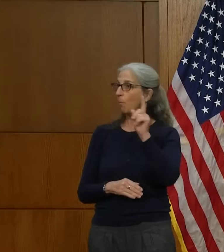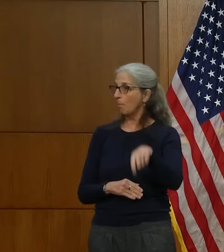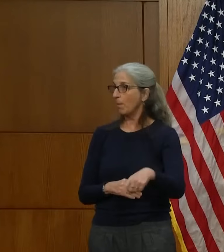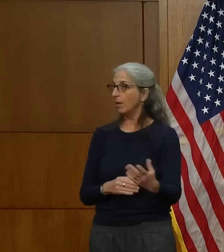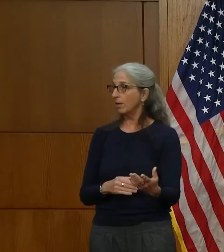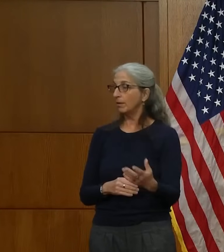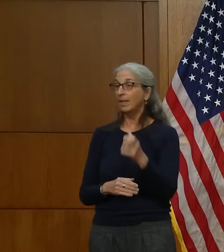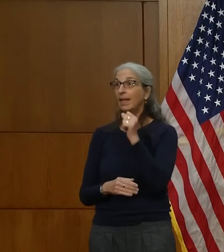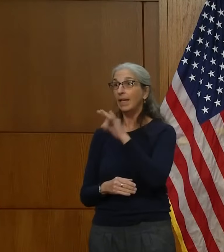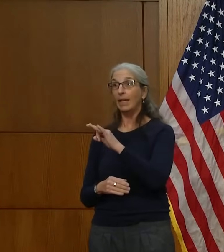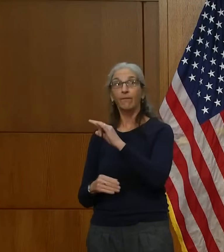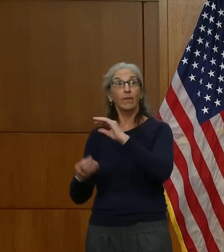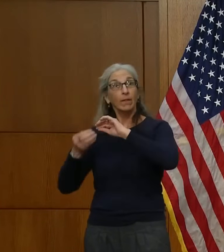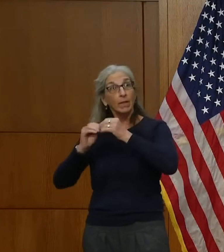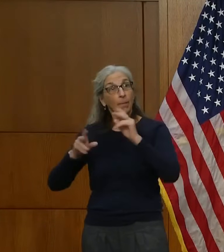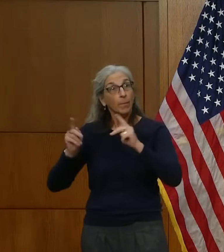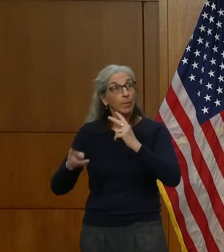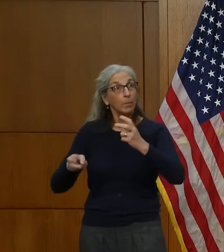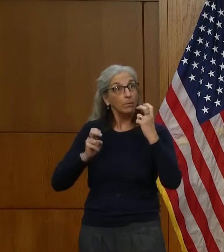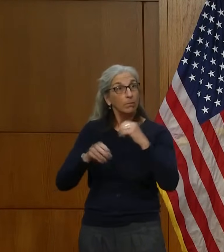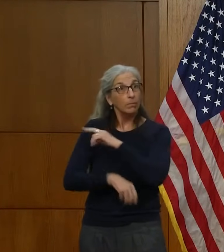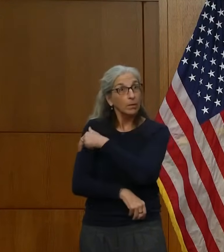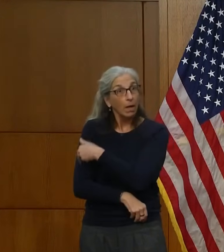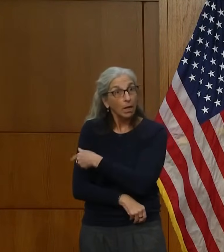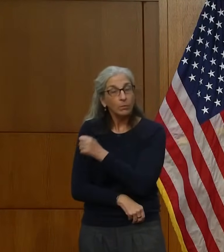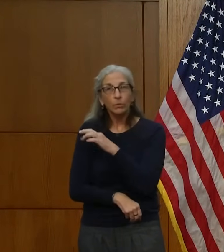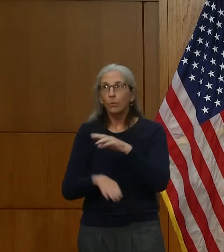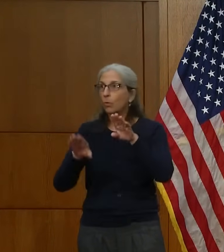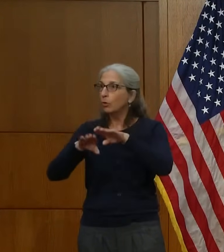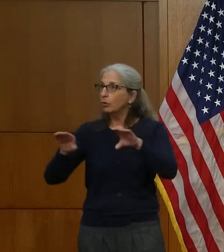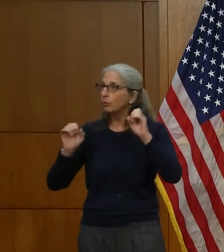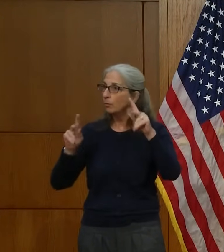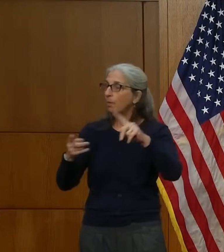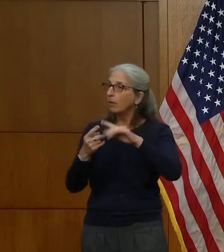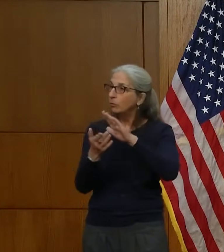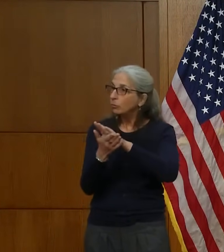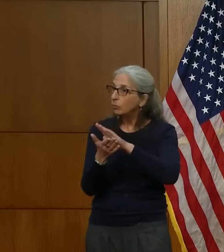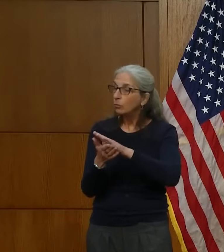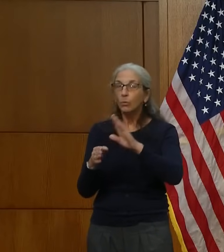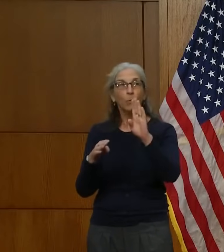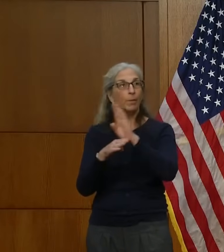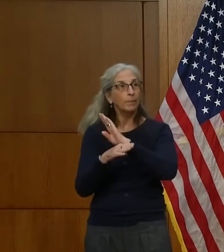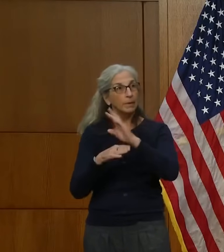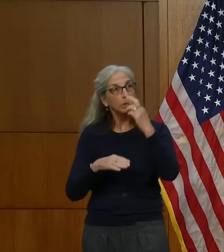TO KEEP THE NUMBERS IN THE COMMUNITIES LOW, WHETHER IT BE TALKING ABOUT HOSPITAL CAPACITY OR WHETHER IT BE TALKING ABOUT